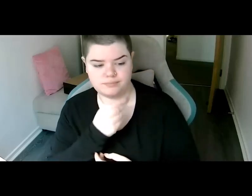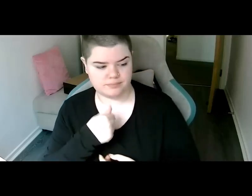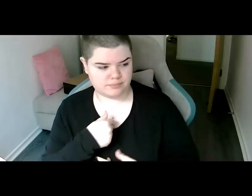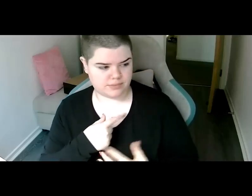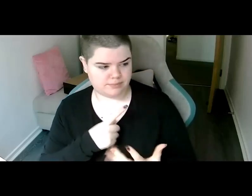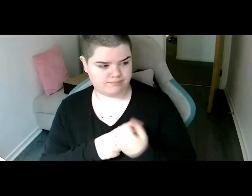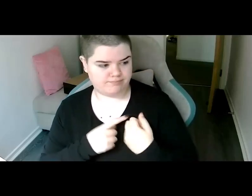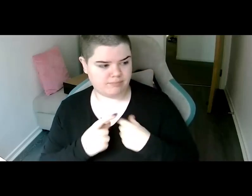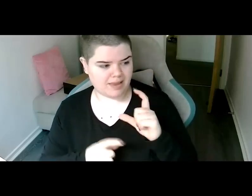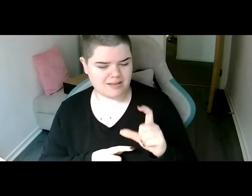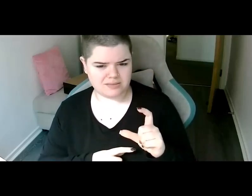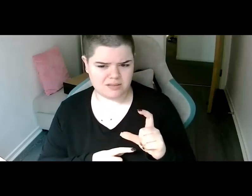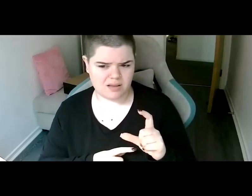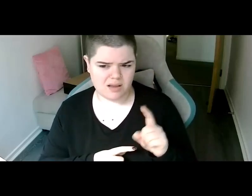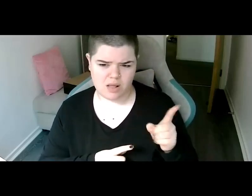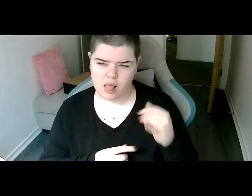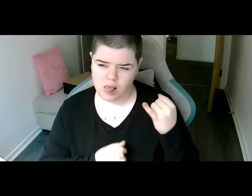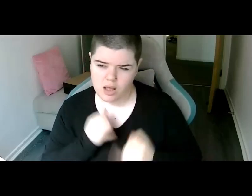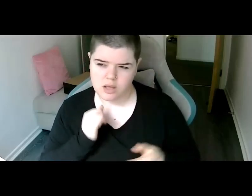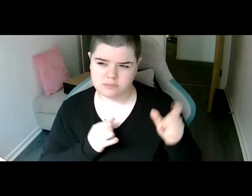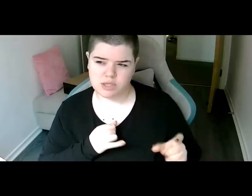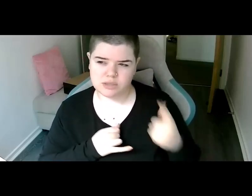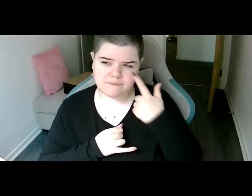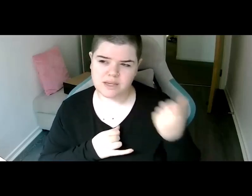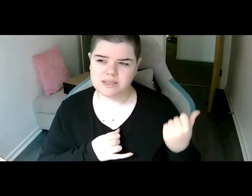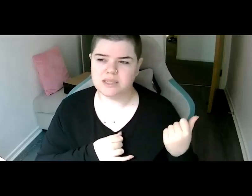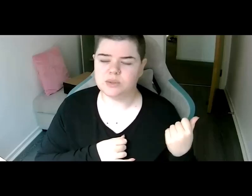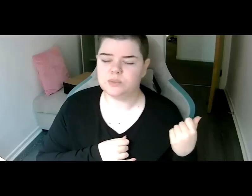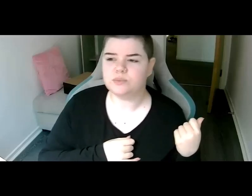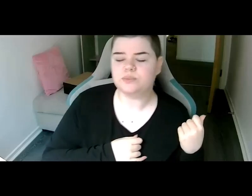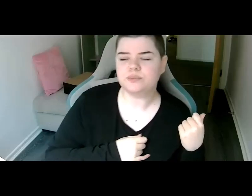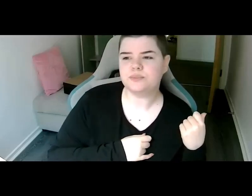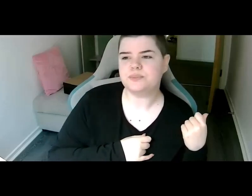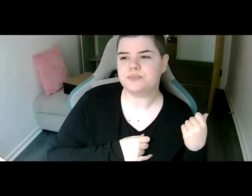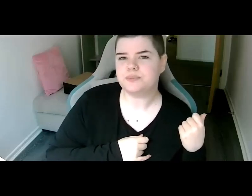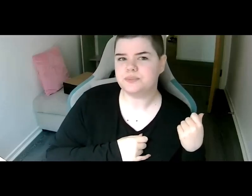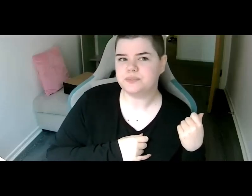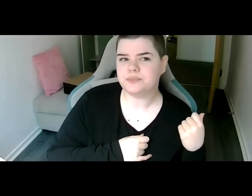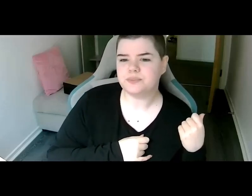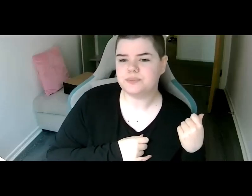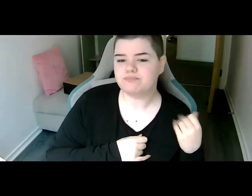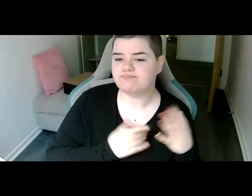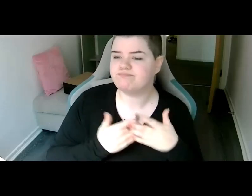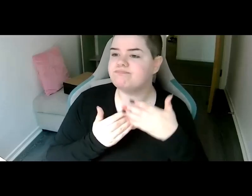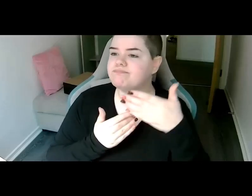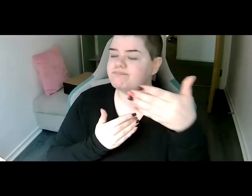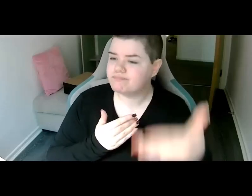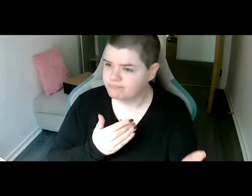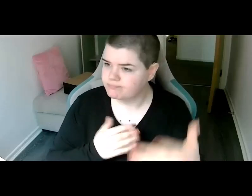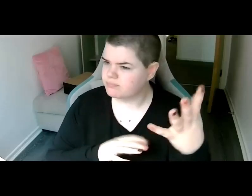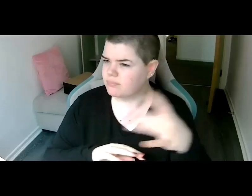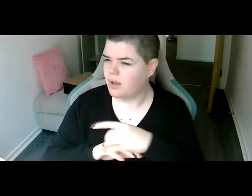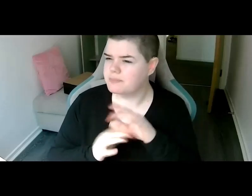And so her husband had to tell her, and she was the last person in the room to actually access that information.